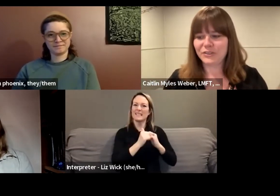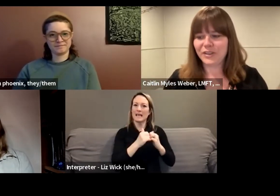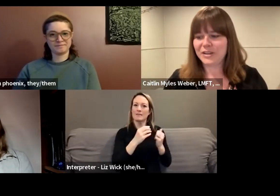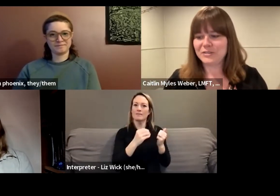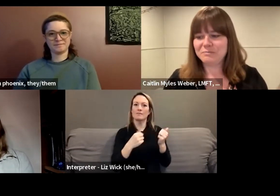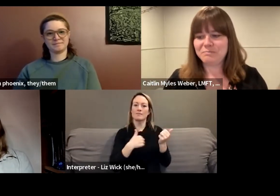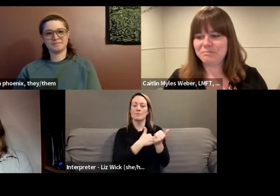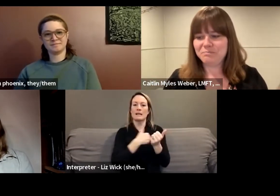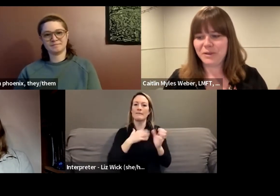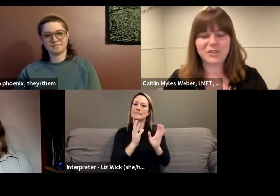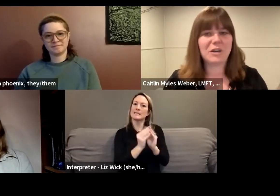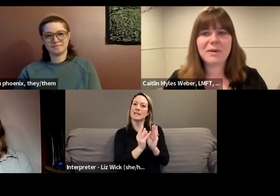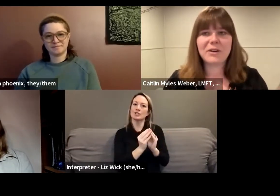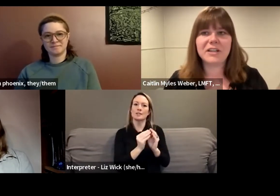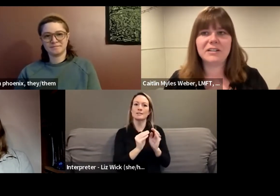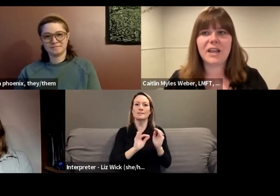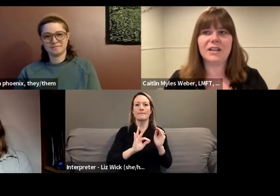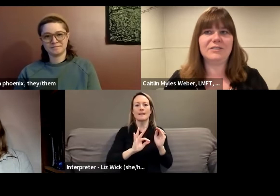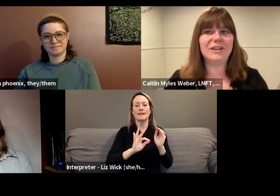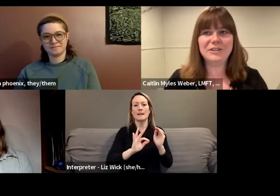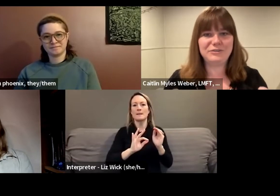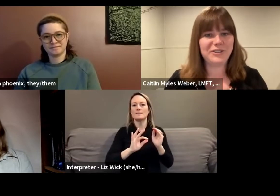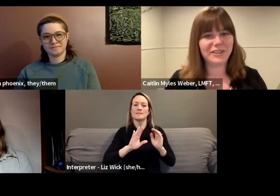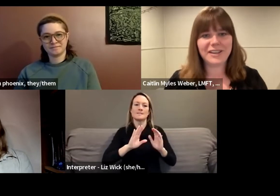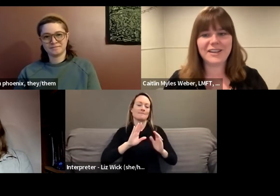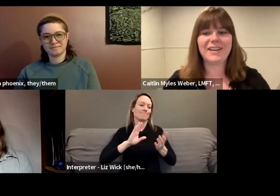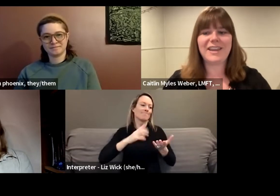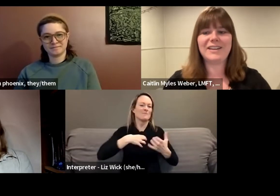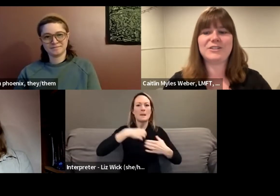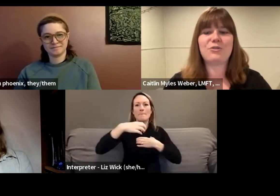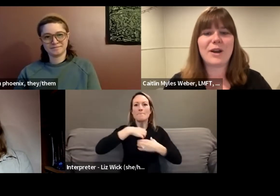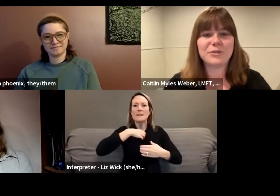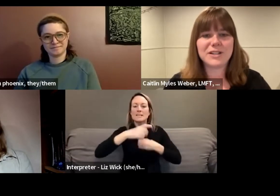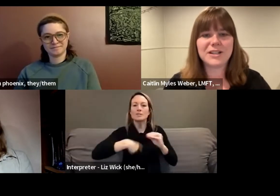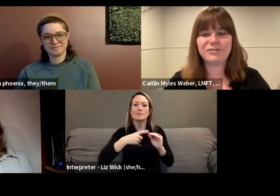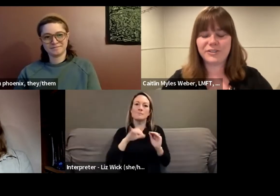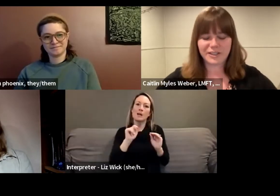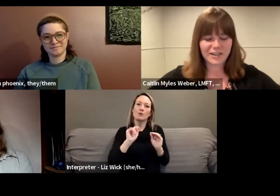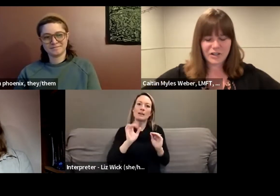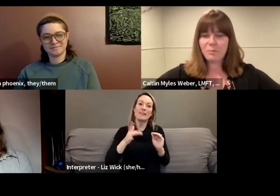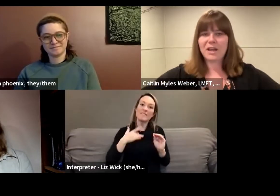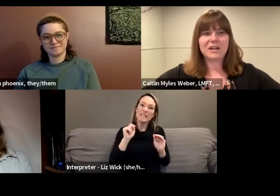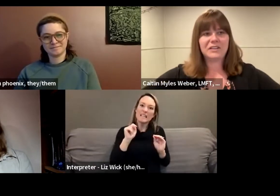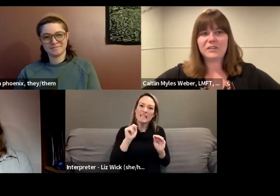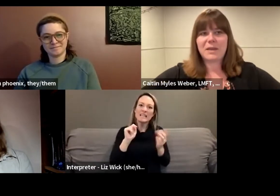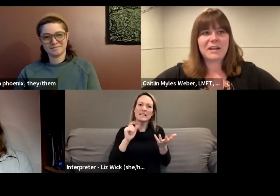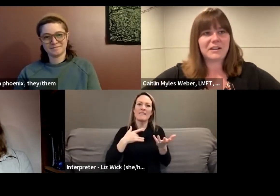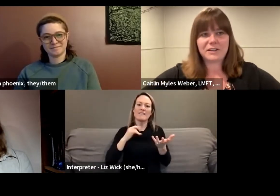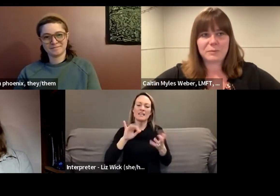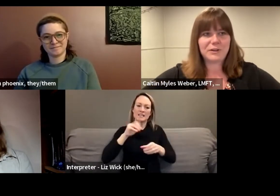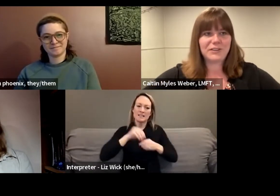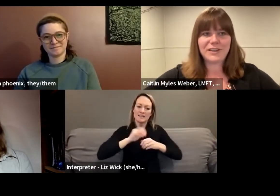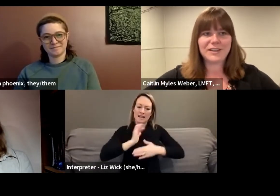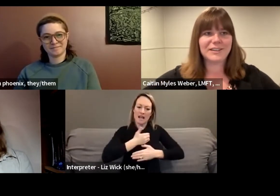of just like bitching about it and feeling it and grounding and feeling it in our body and somatic experiencing it.